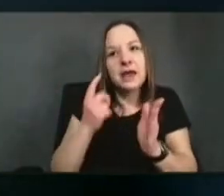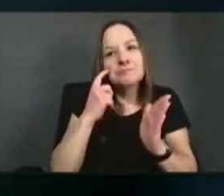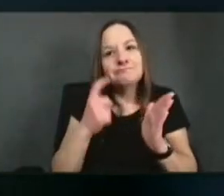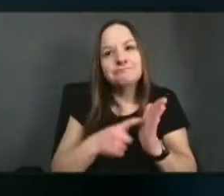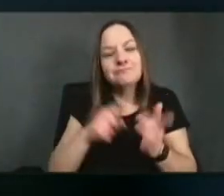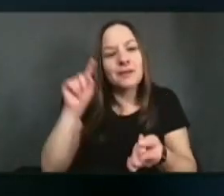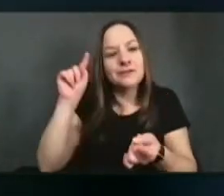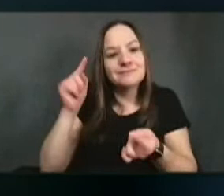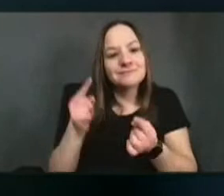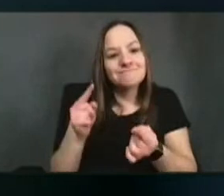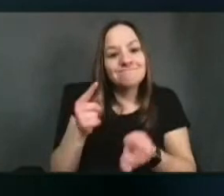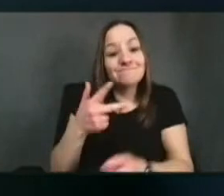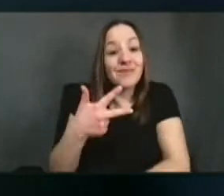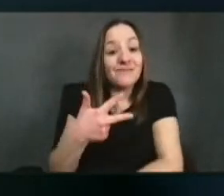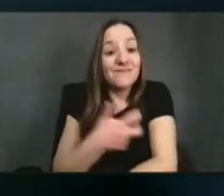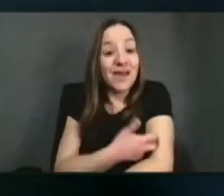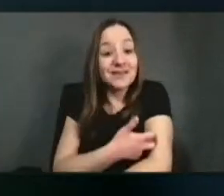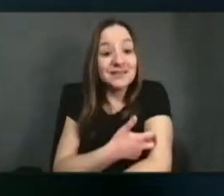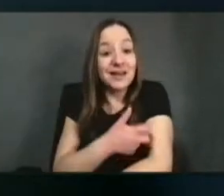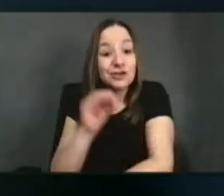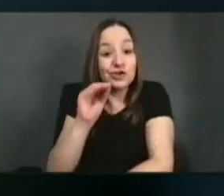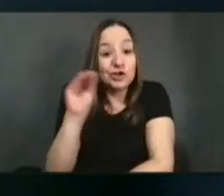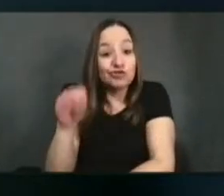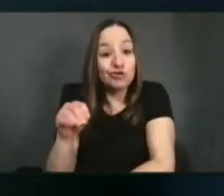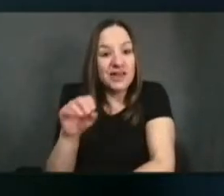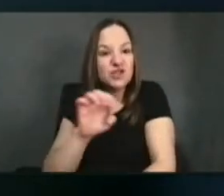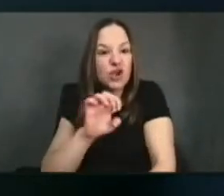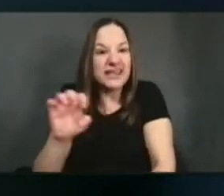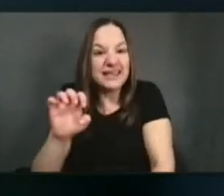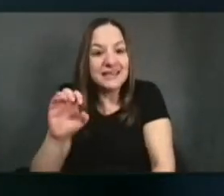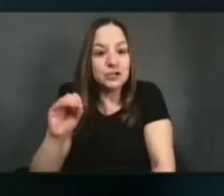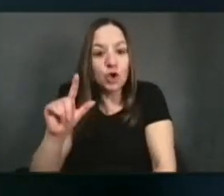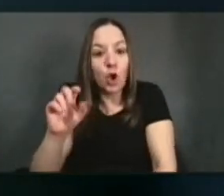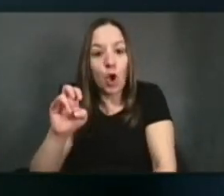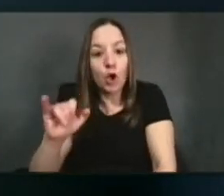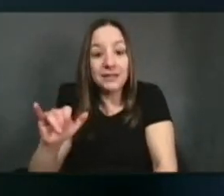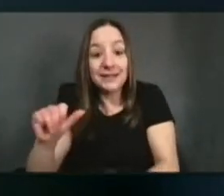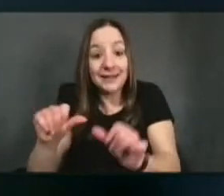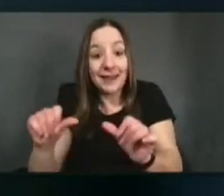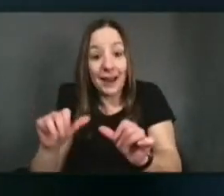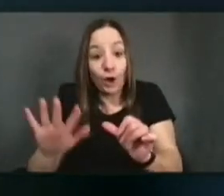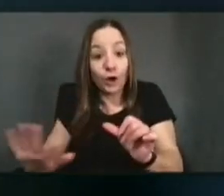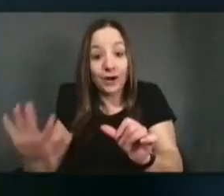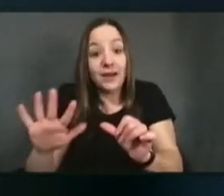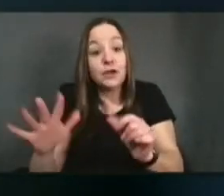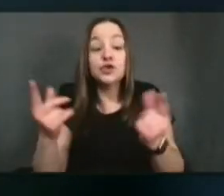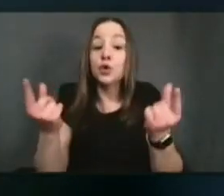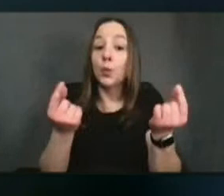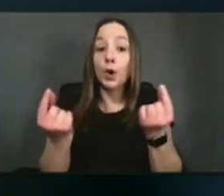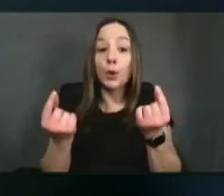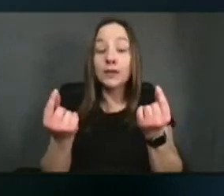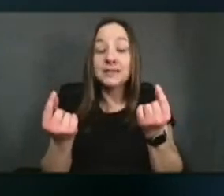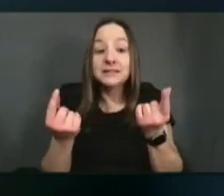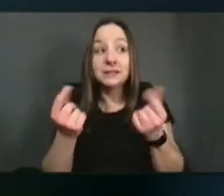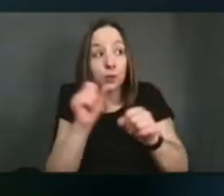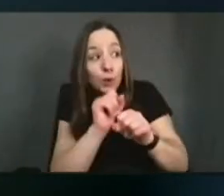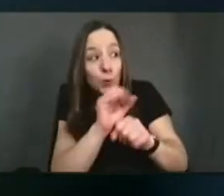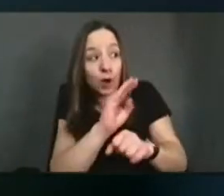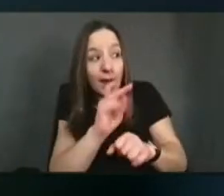looked at the data and we saw that we had lower vaccination rates on our east only area of